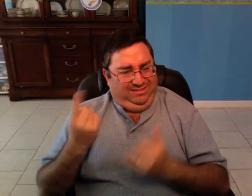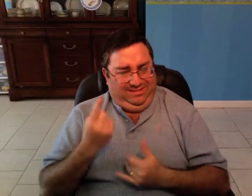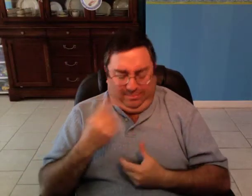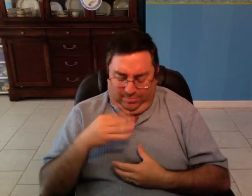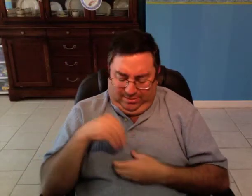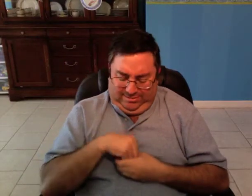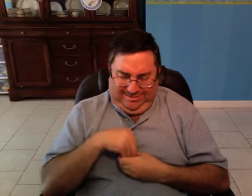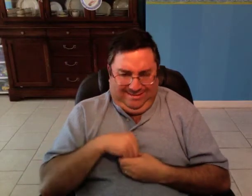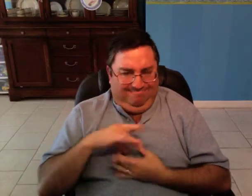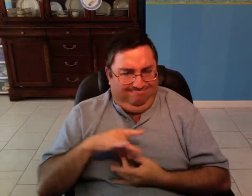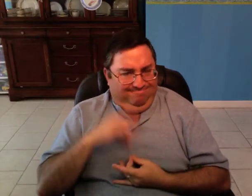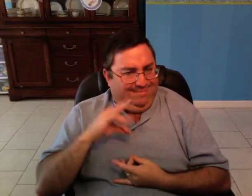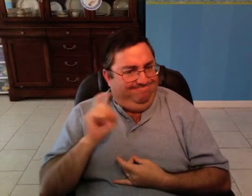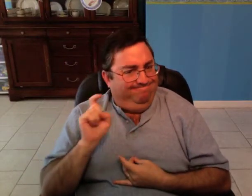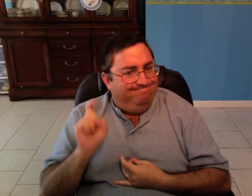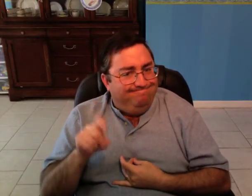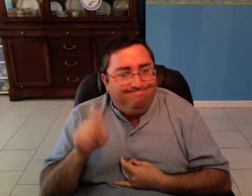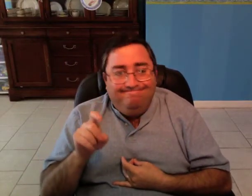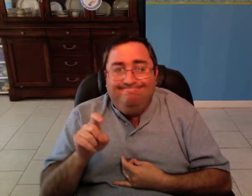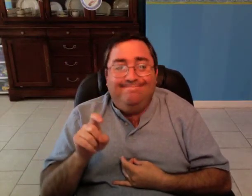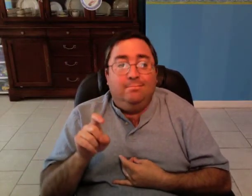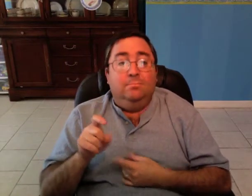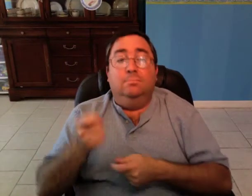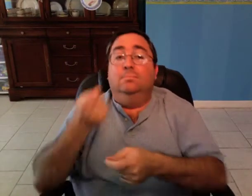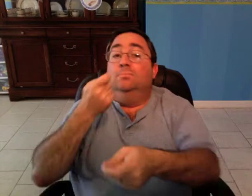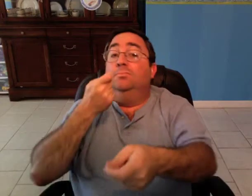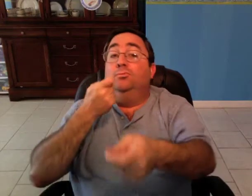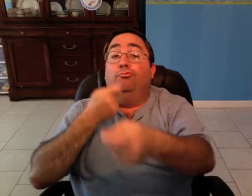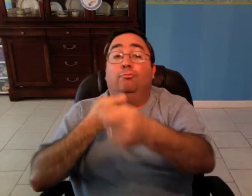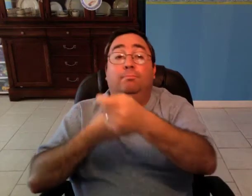But with the loss of that shamanic culture, there was a need for something to replace those spiritual needs.